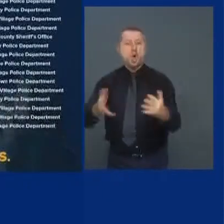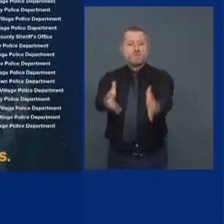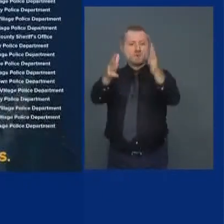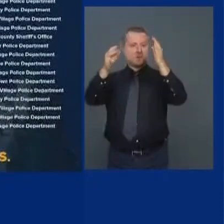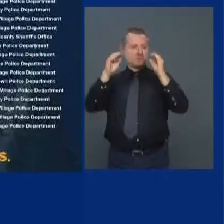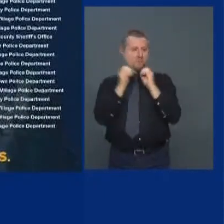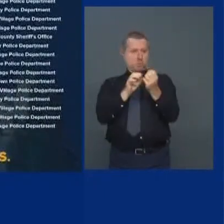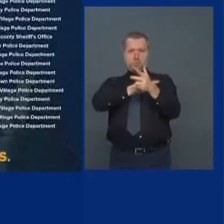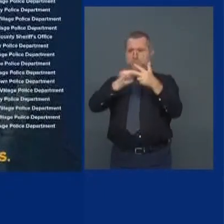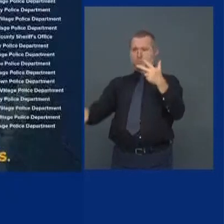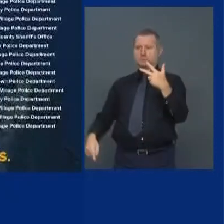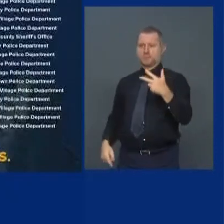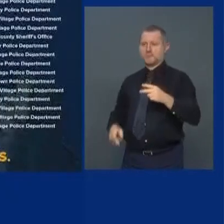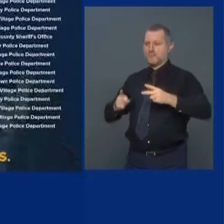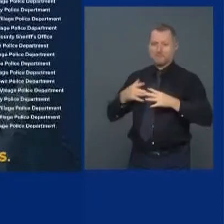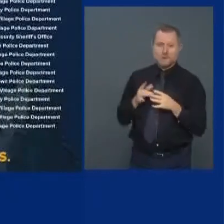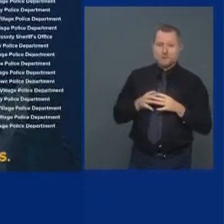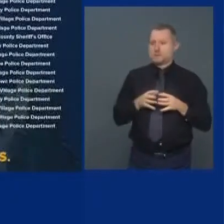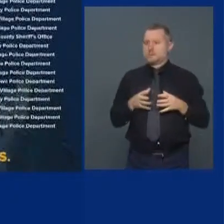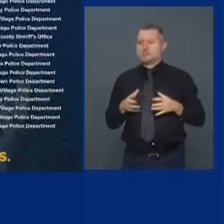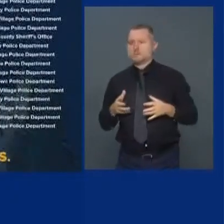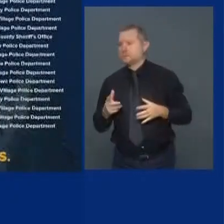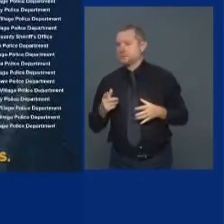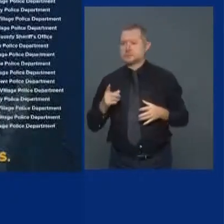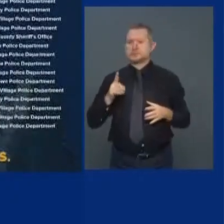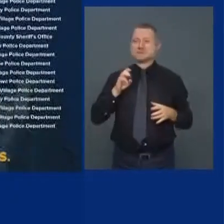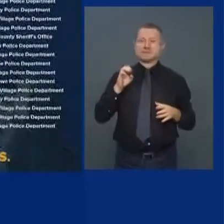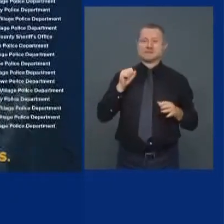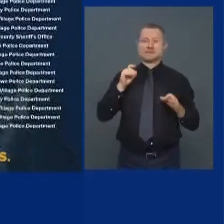NOW YOU'RE REALLY ERVOUS.